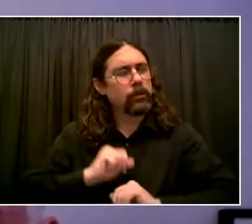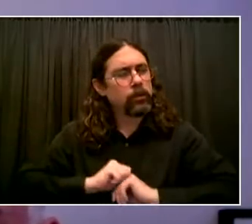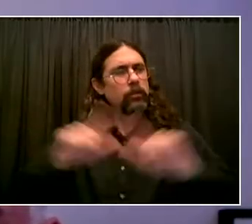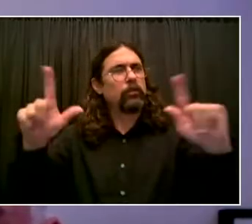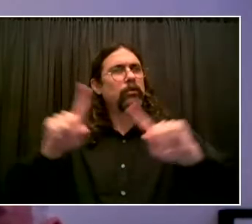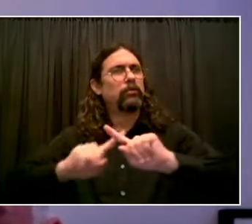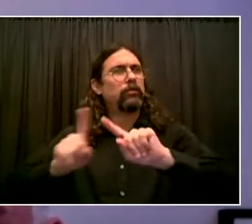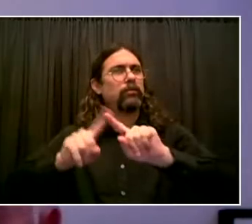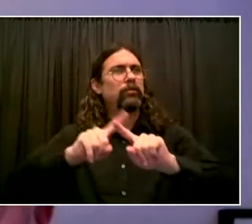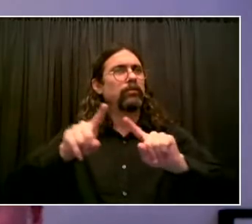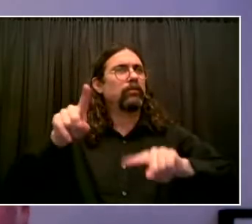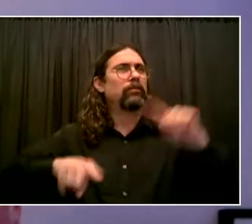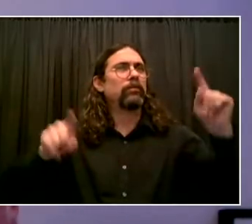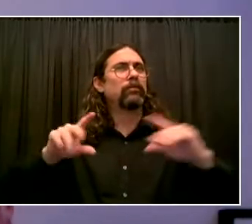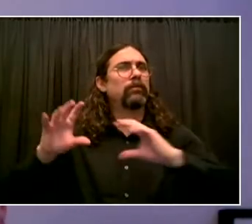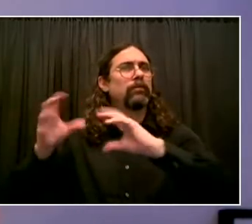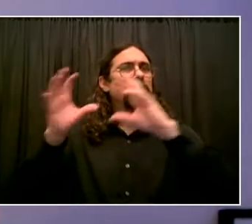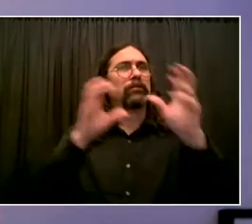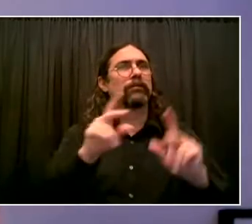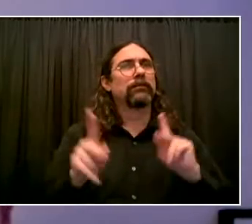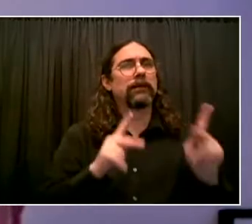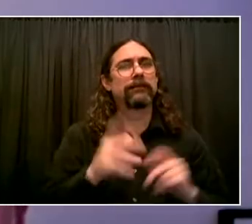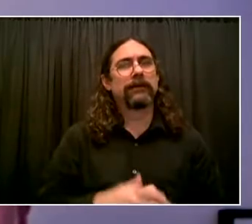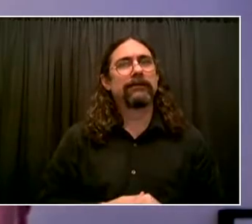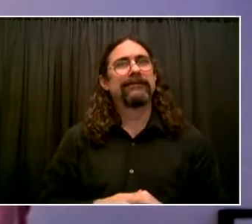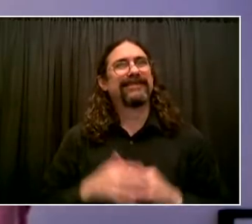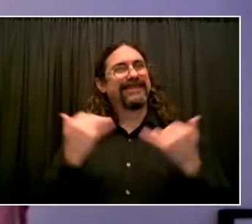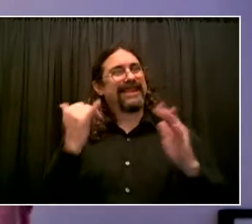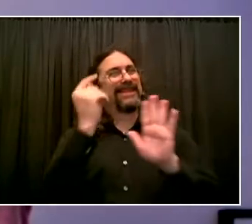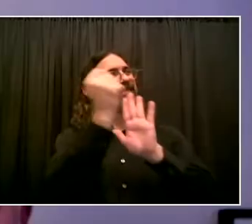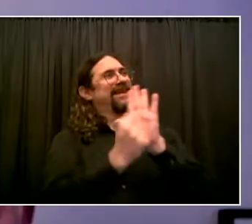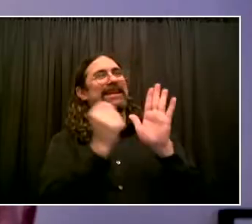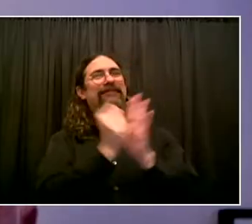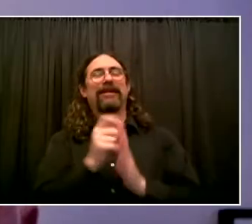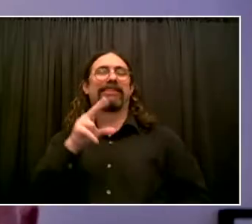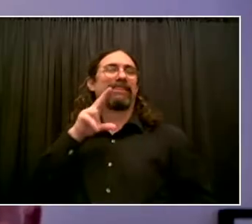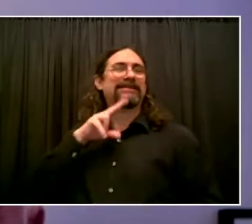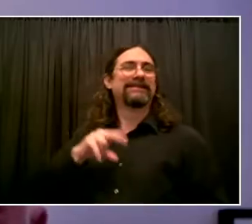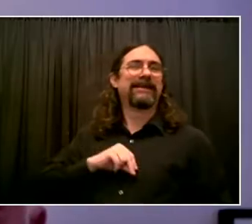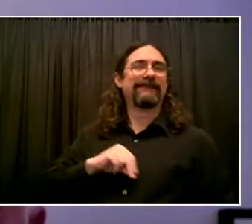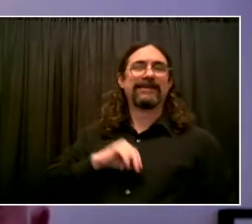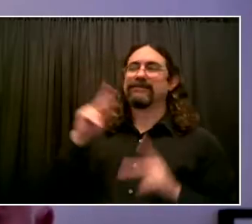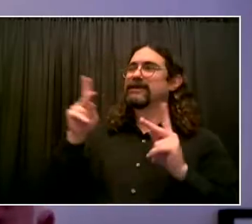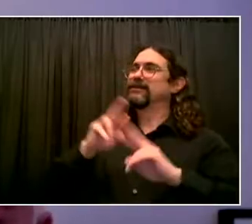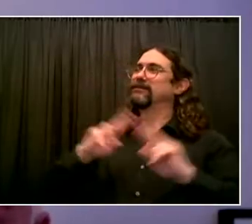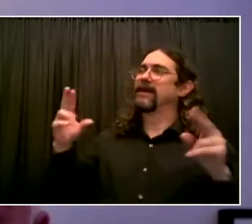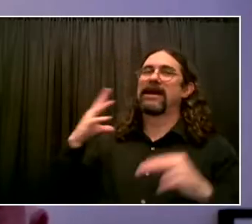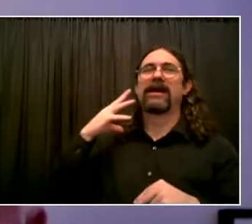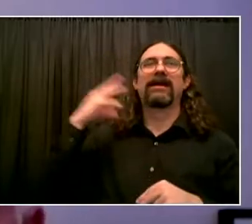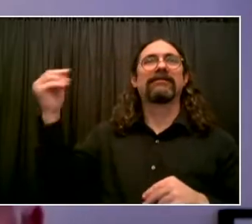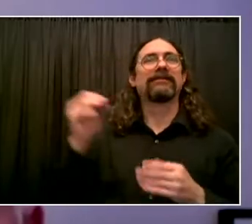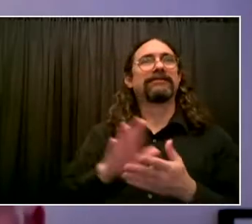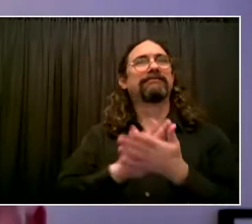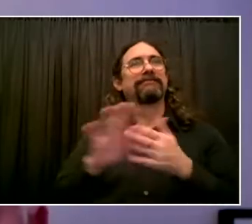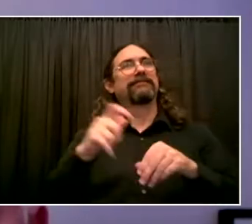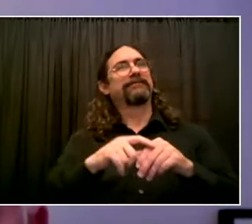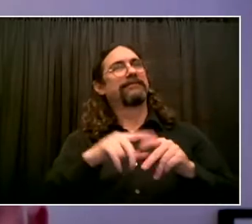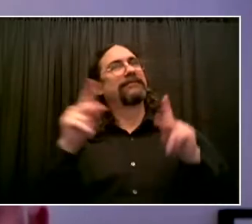PERFECT TIME, WHEN FAMILIES ON THE STREETS GETTING READY FOR THANKSGIVING, GETTING READY FOR THE HOLIDAYS,